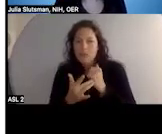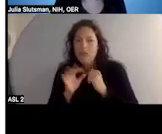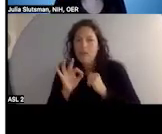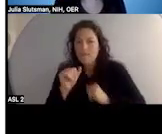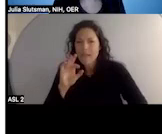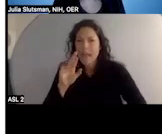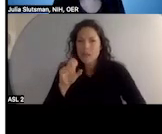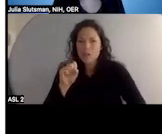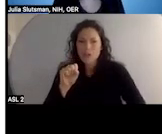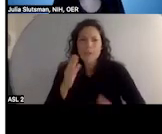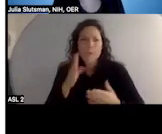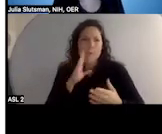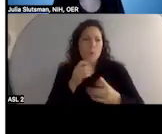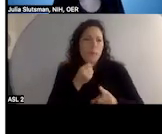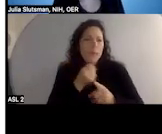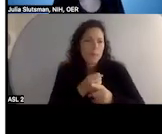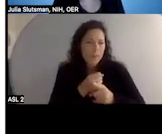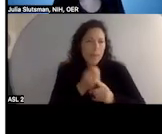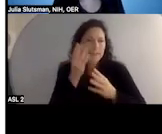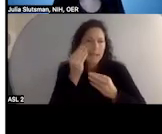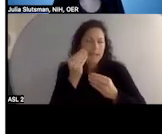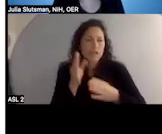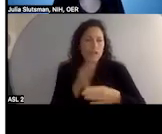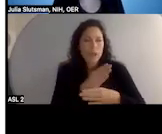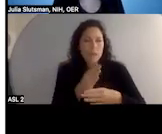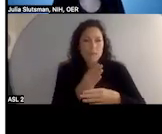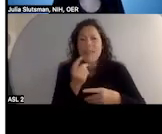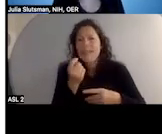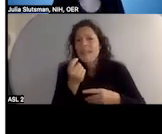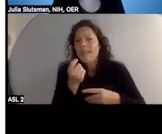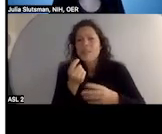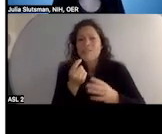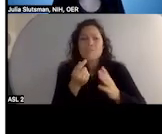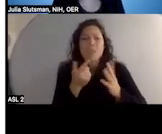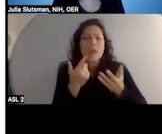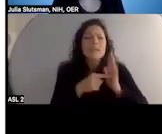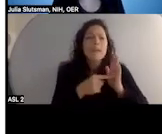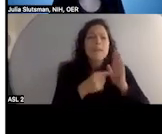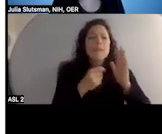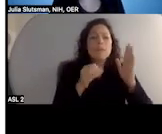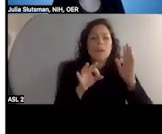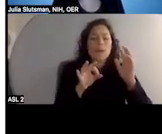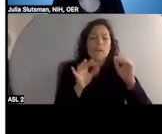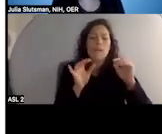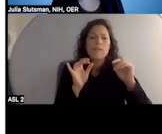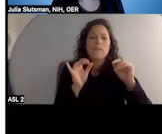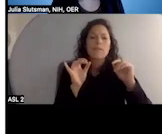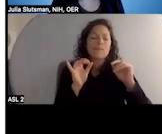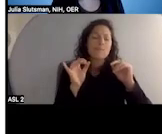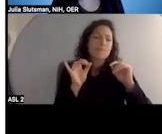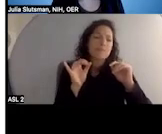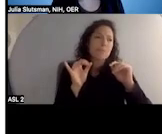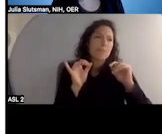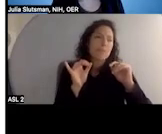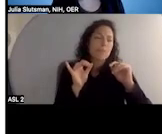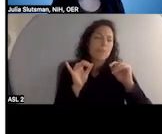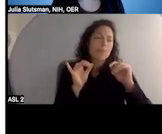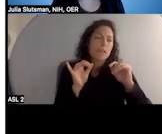and just to give a little bit more information about these examples, such factors include informed consent